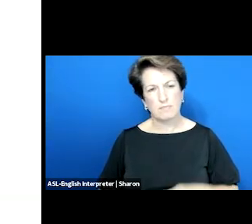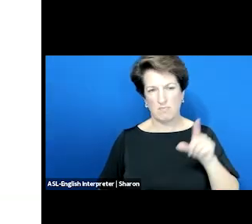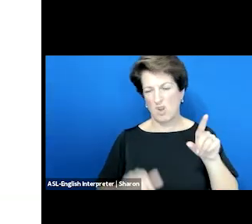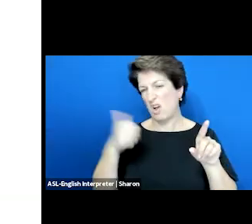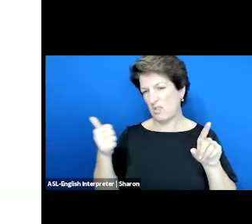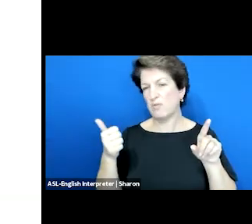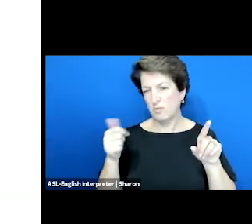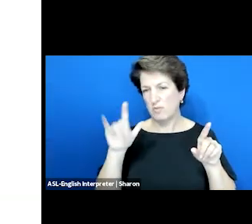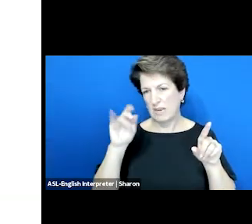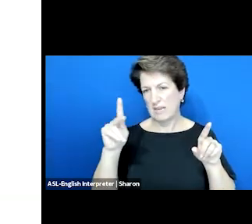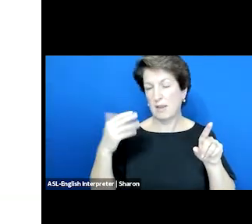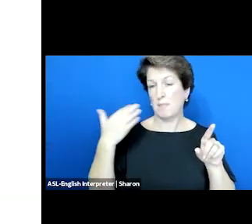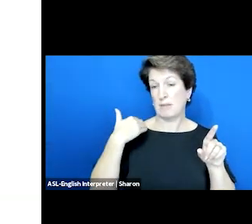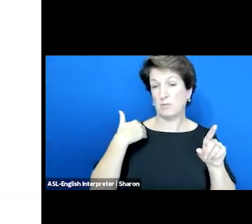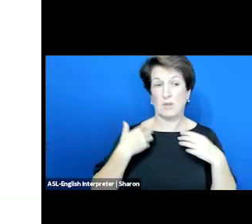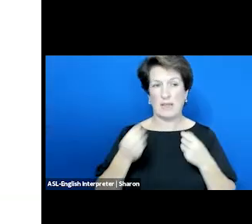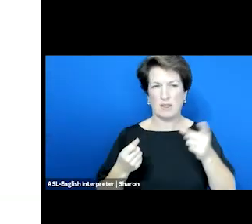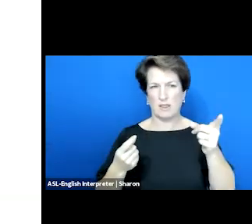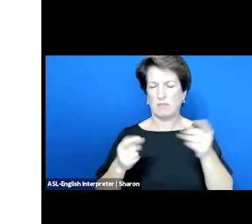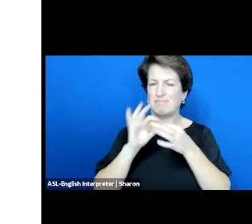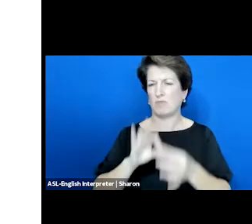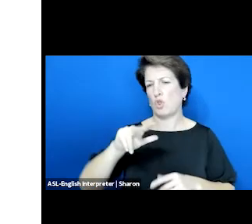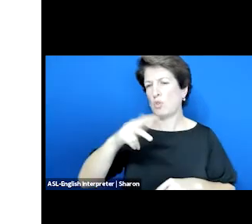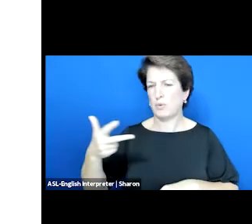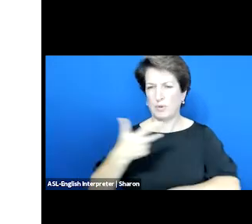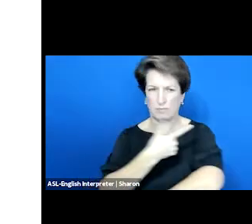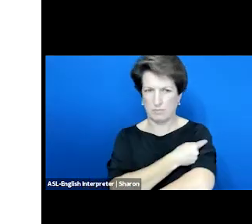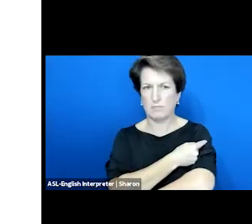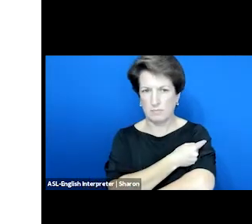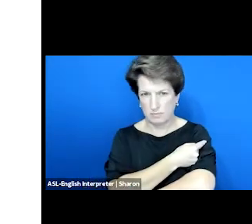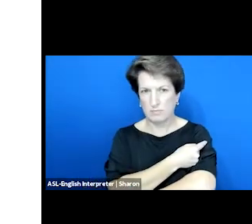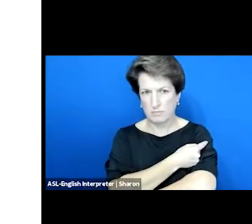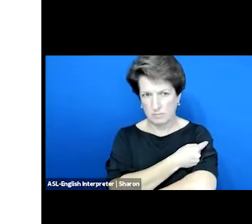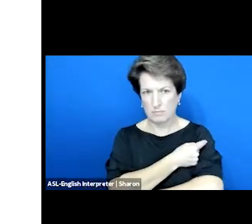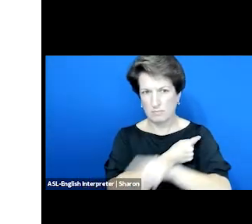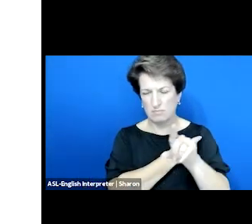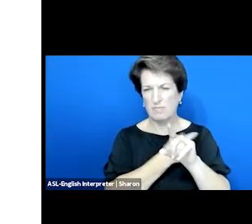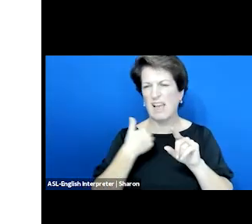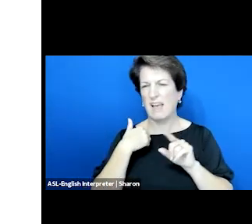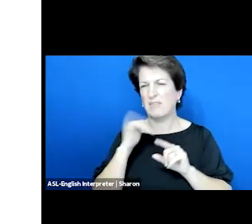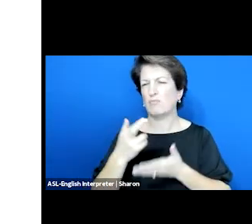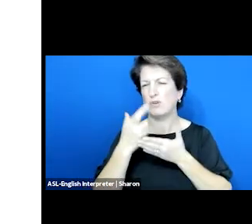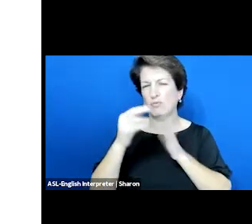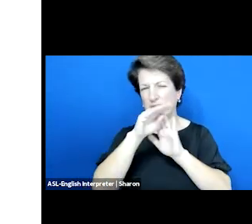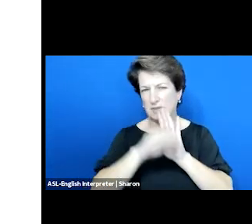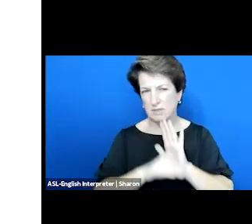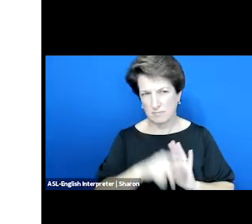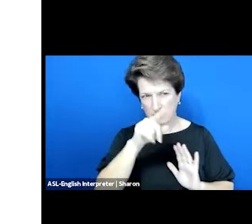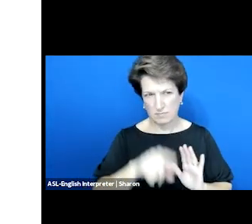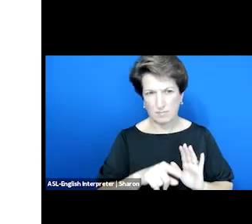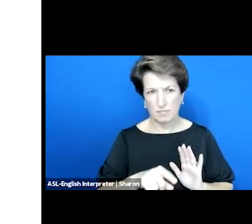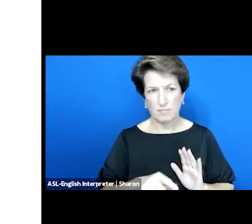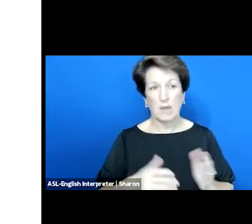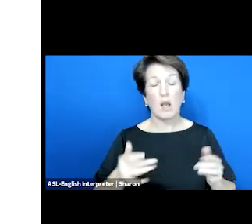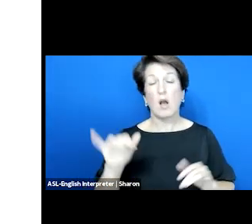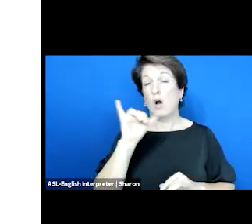to severely immuno compromised . I have shared the link